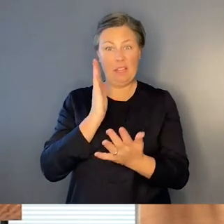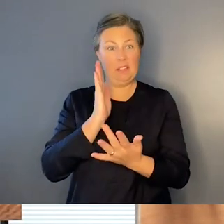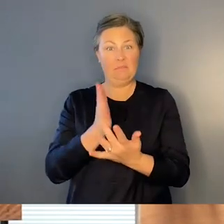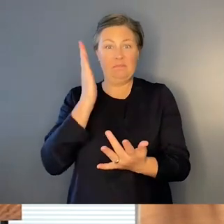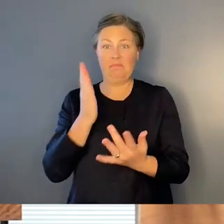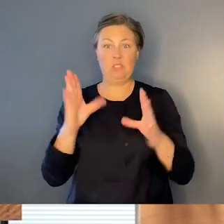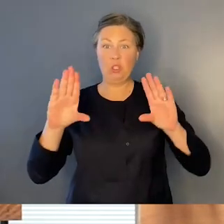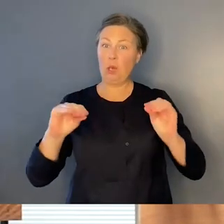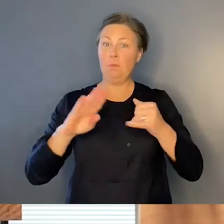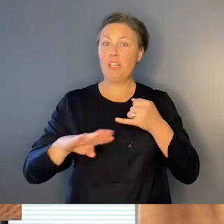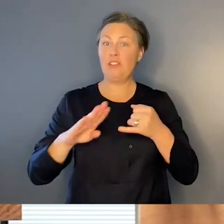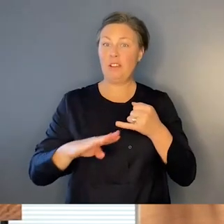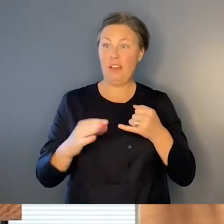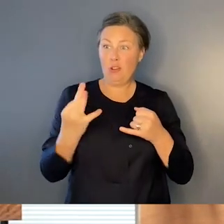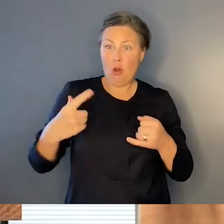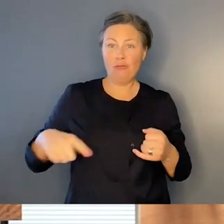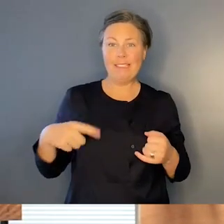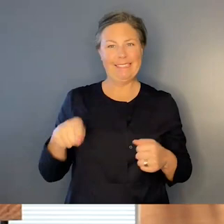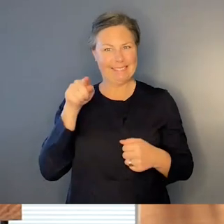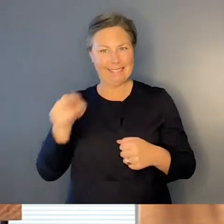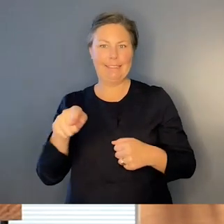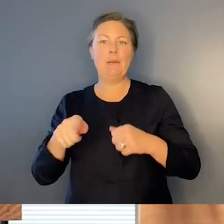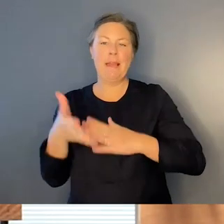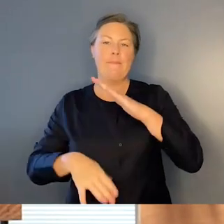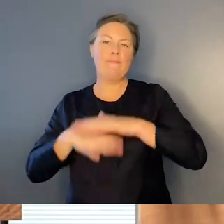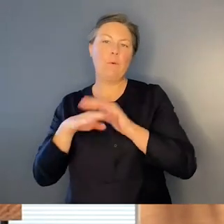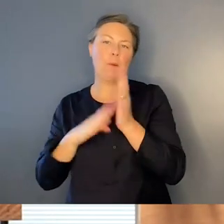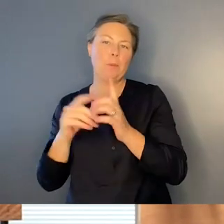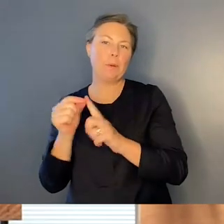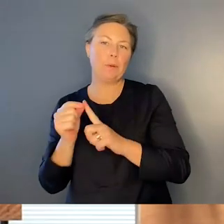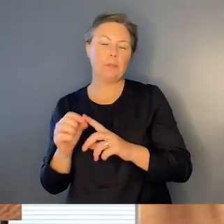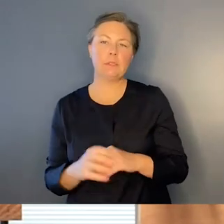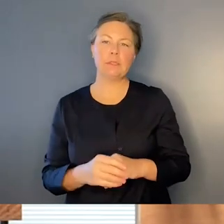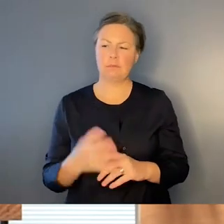contraception, or some other cause. OK, yeah. So, can we talk a little bit more about